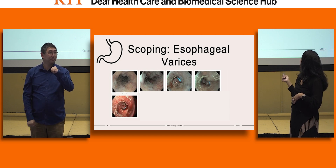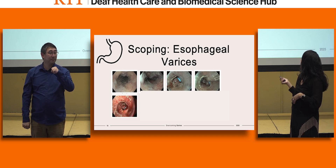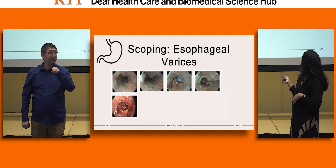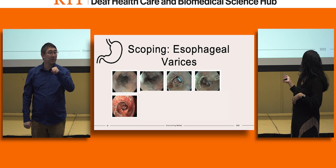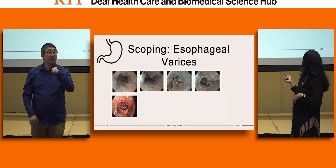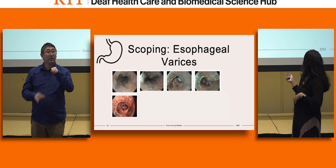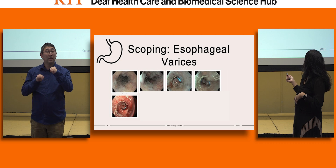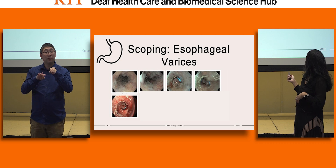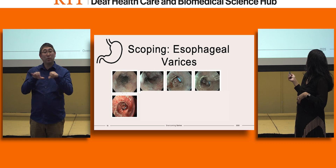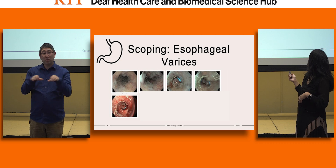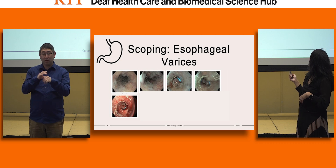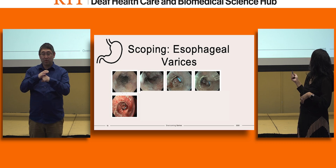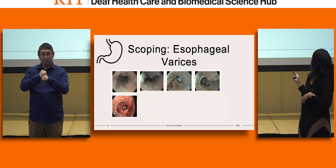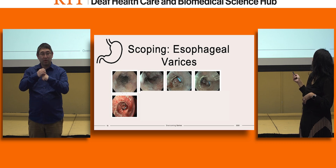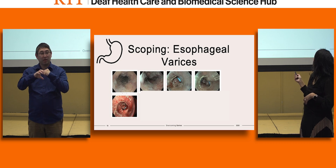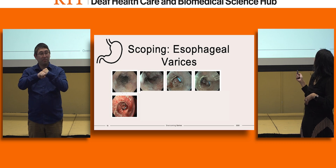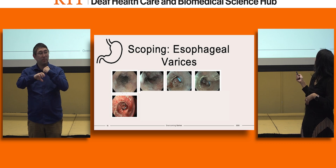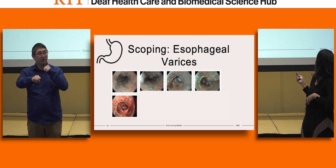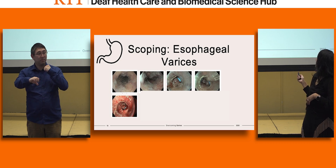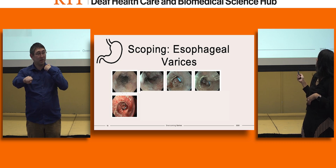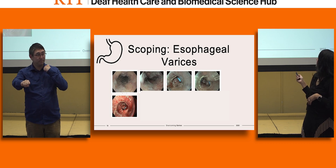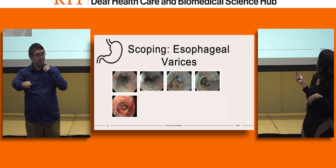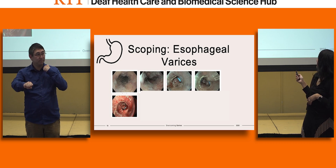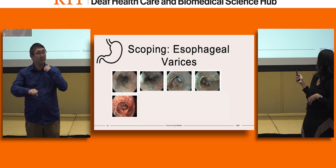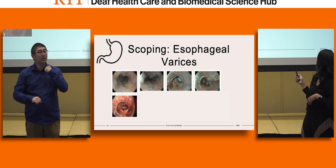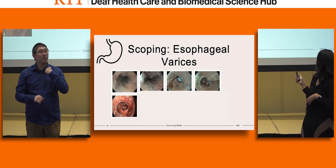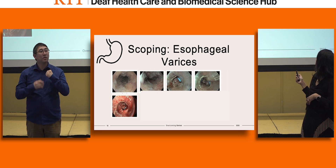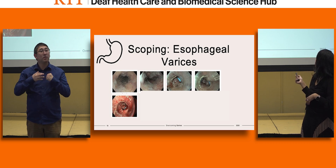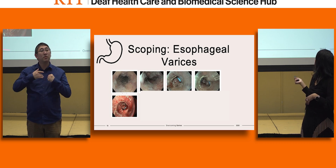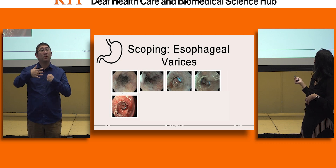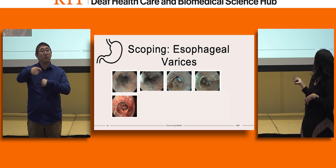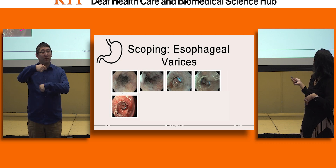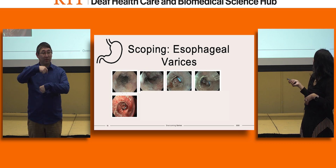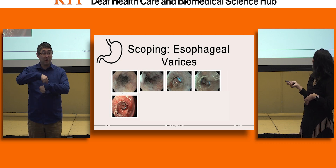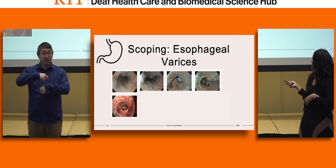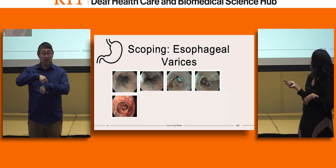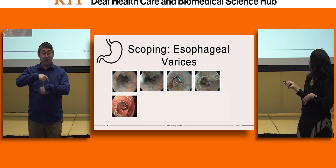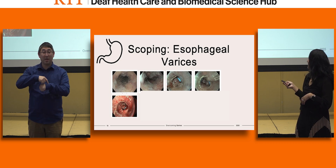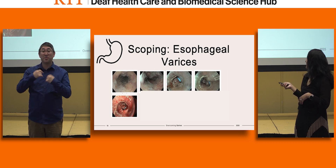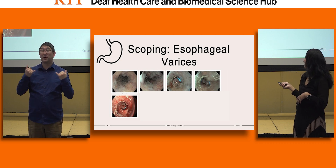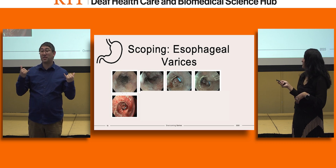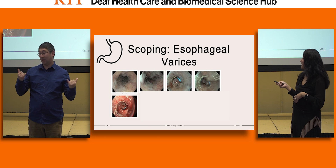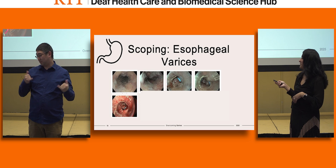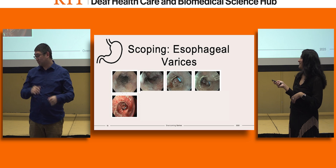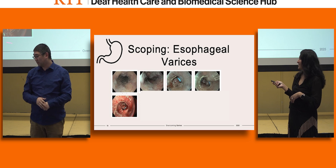And if we do this several more times, over time, we can-- and, yes,